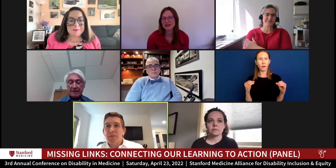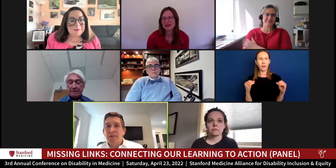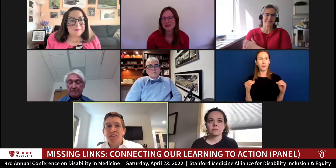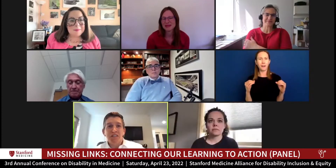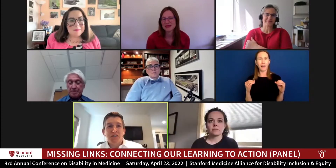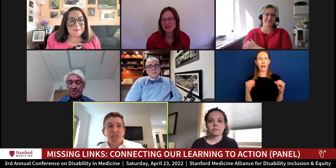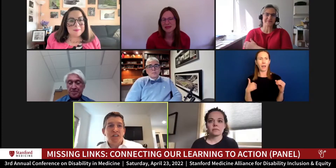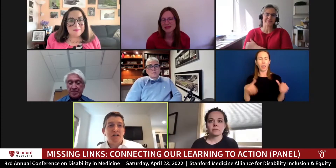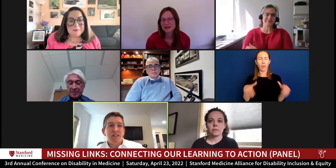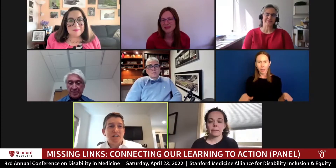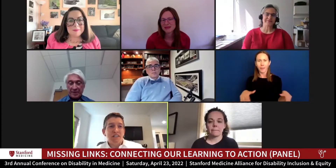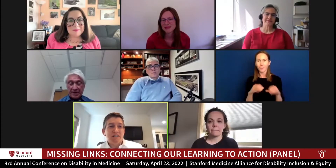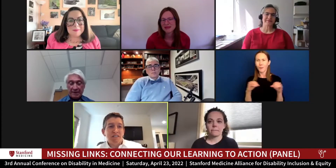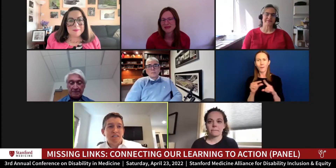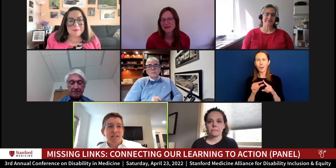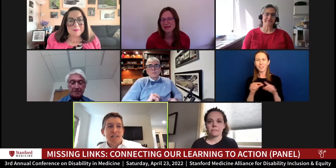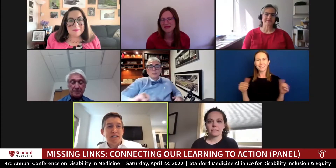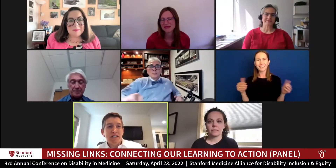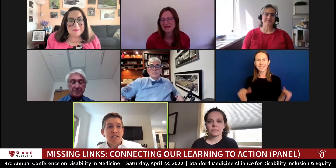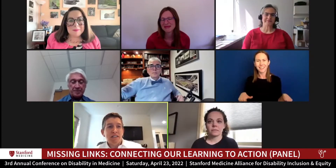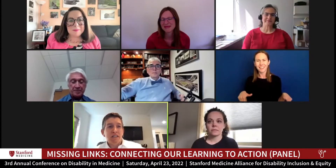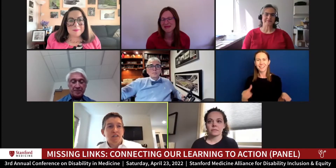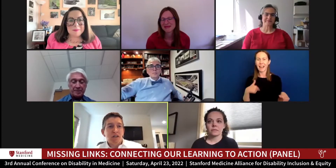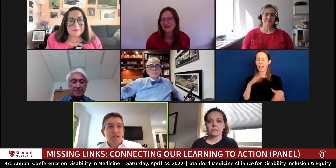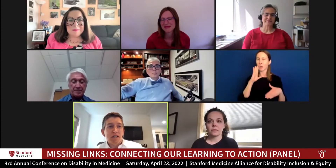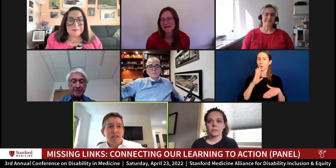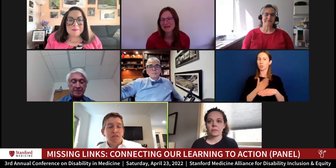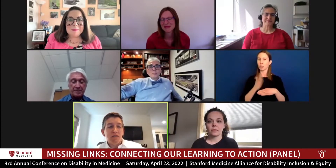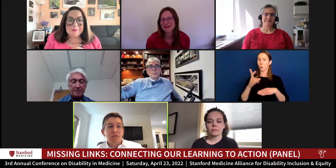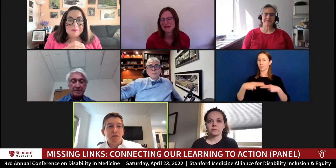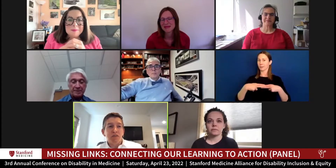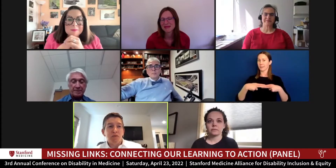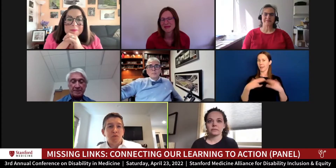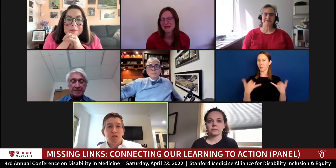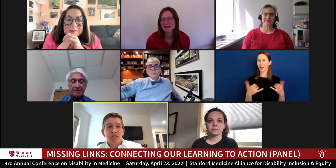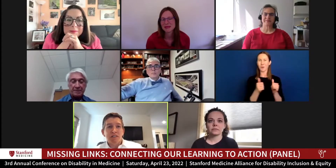I'm going to share a slide deck right now with some closing remarks.